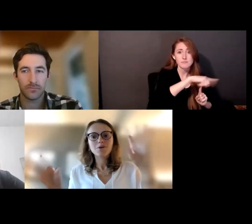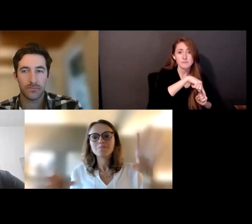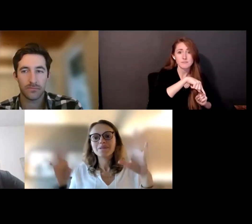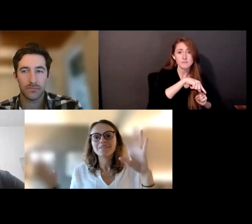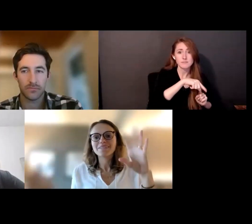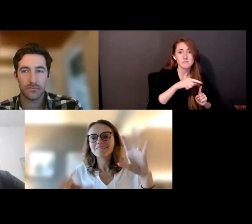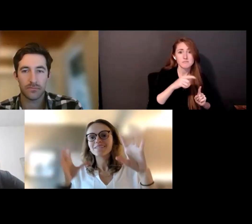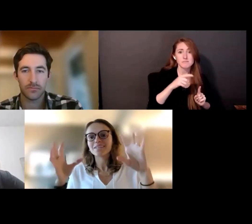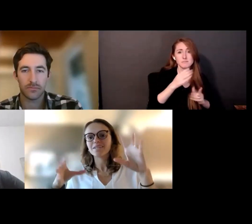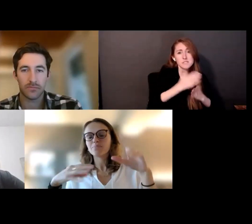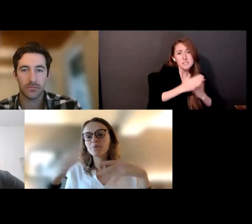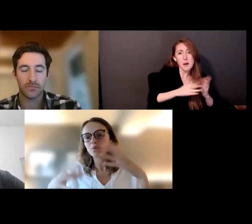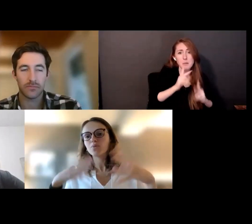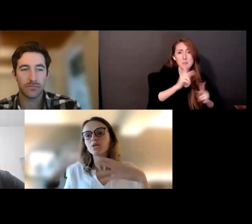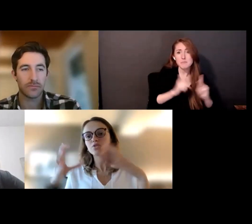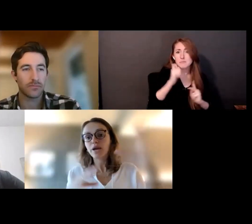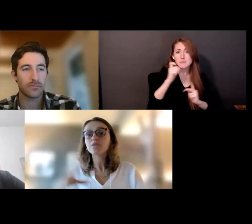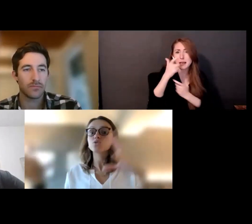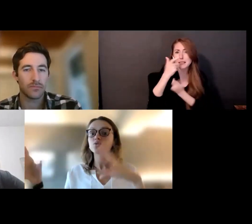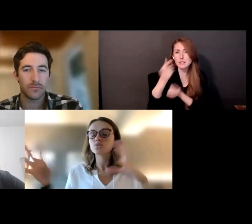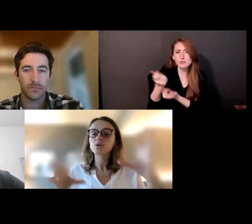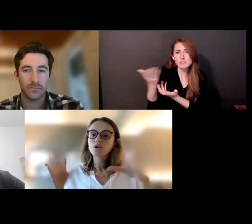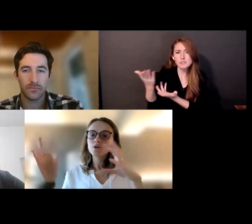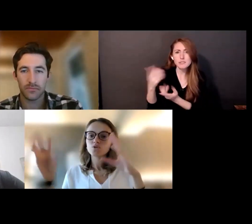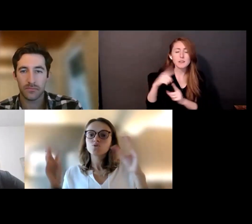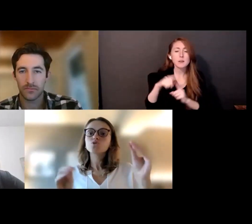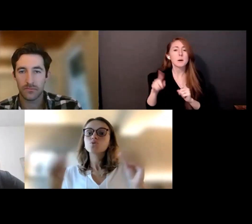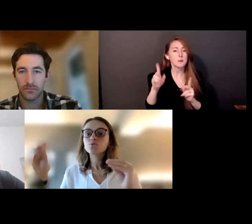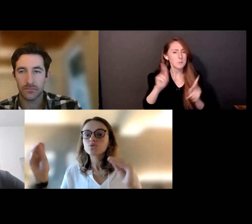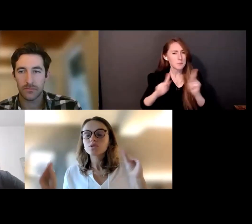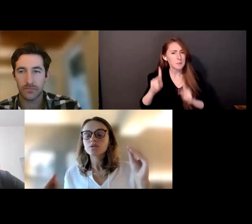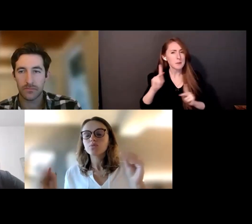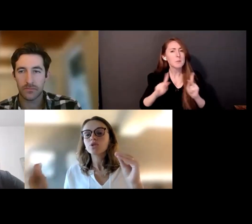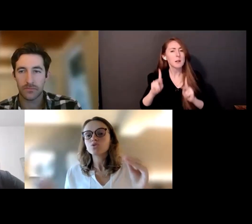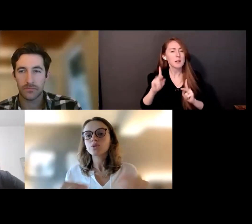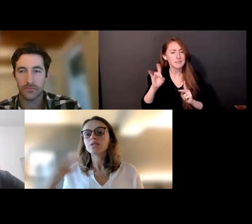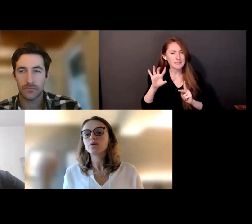but people were trying to choose which one they